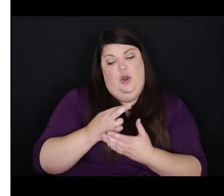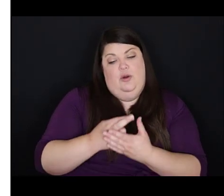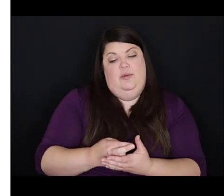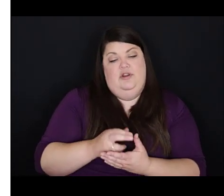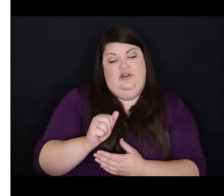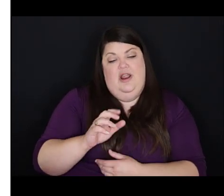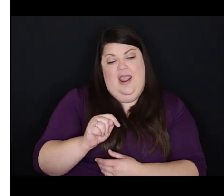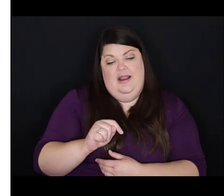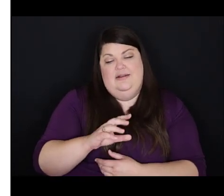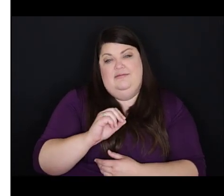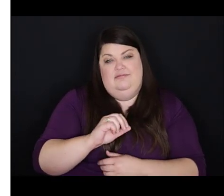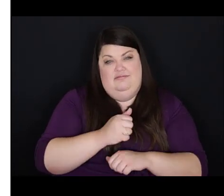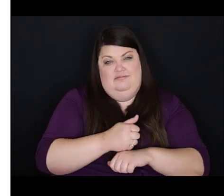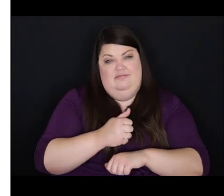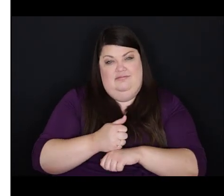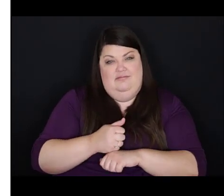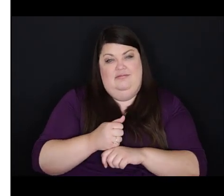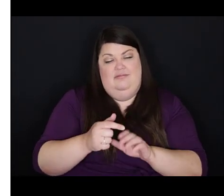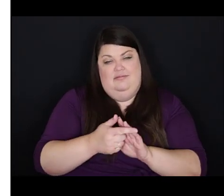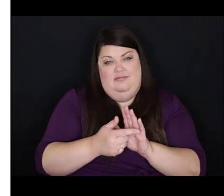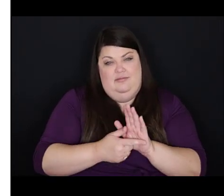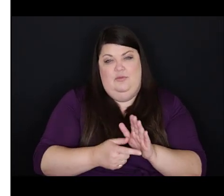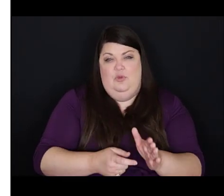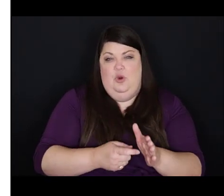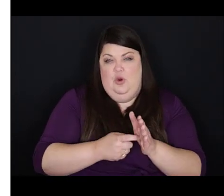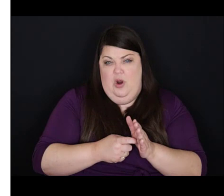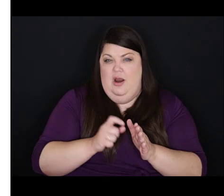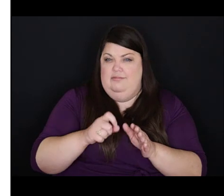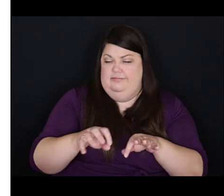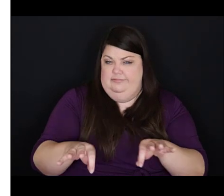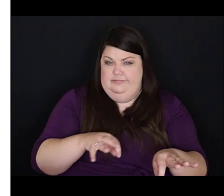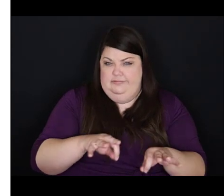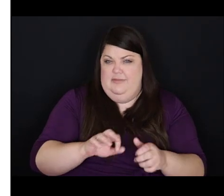that VR agencies describe how they will ensure they have an adequate